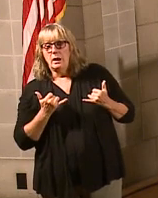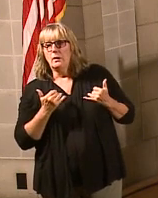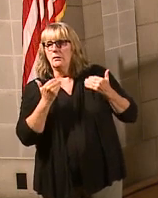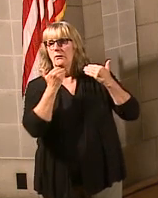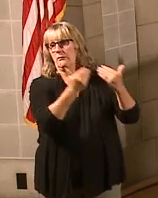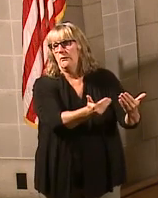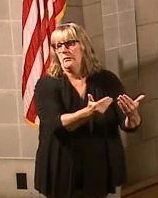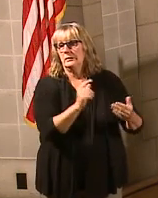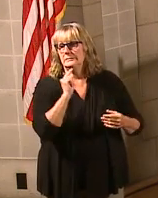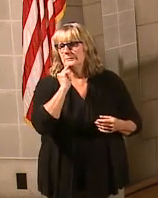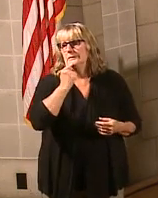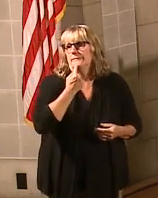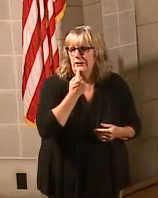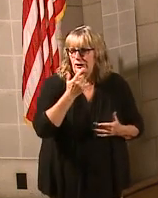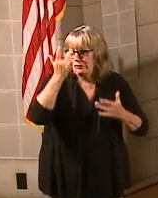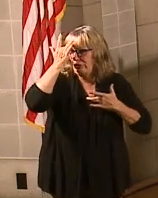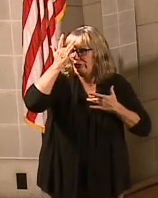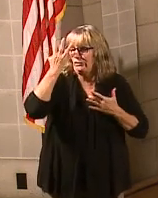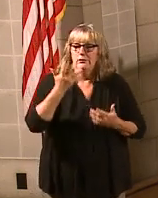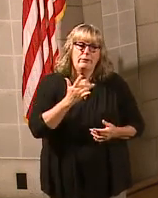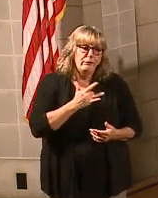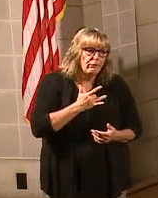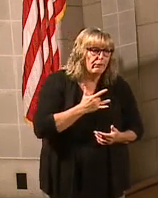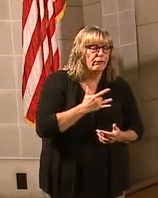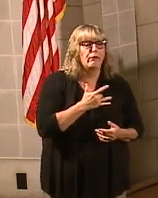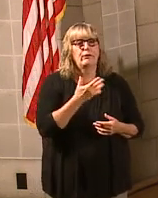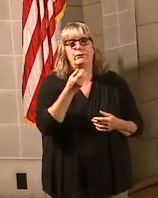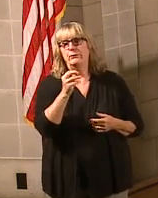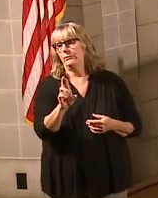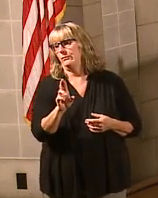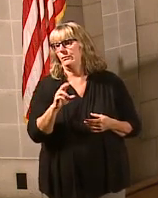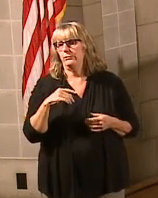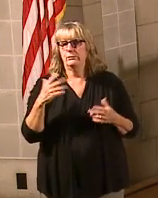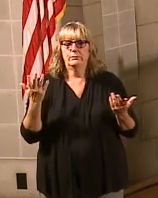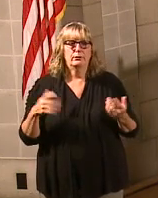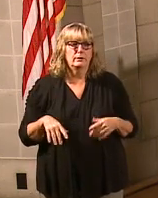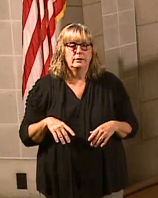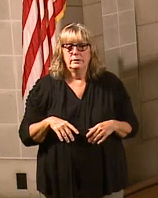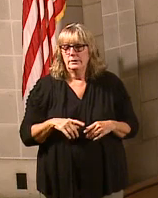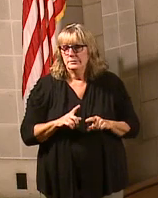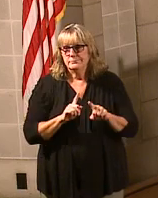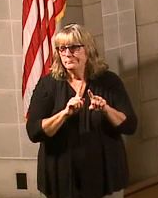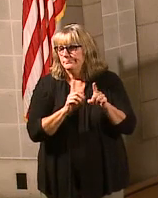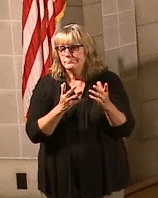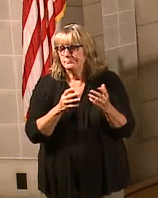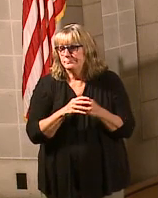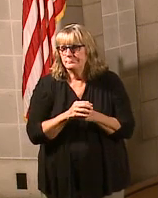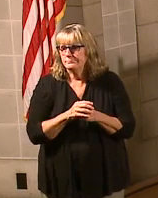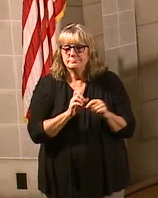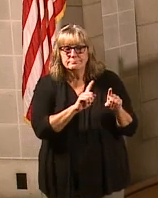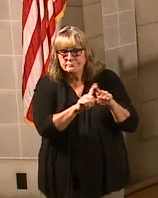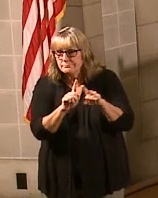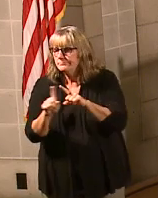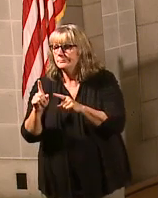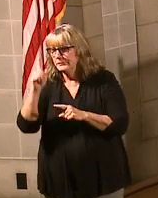CARE, THAT PEOPLE DIDN'T GET THE CARE THEY NEEDED LAST YEAR AND